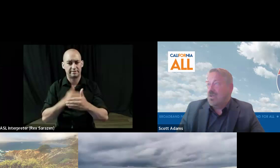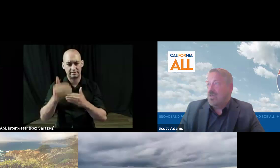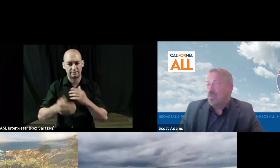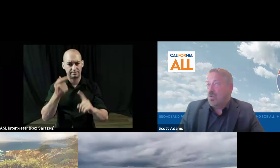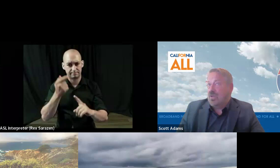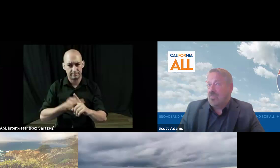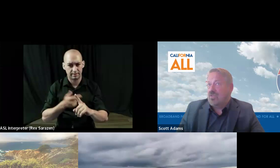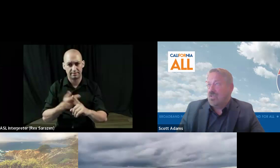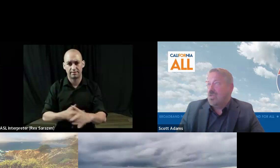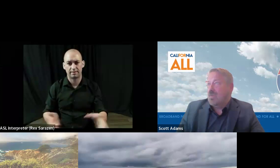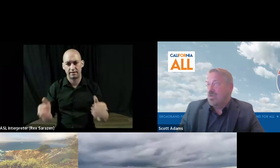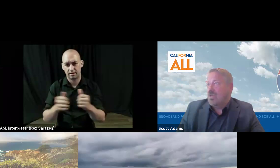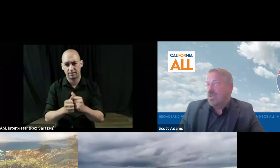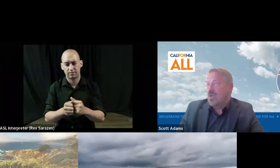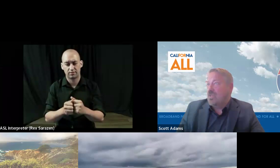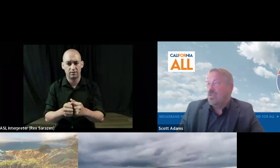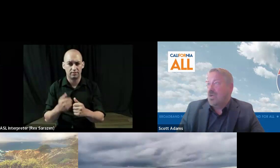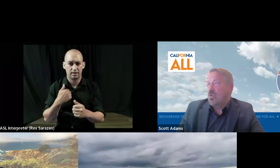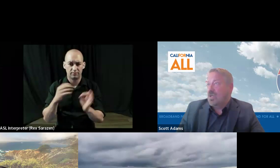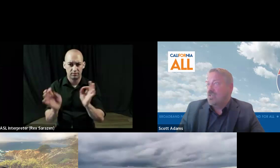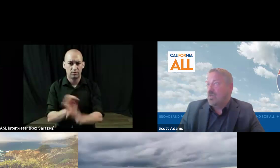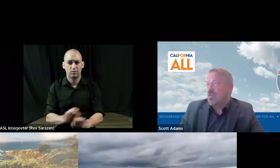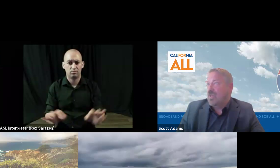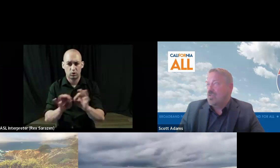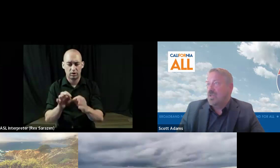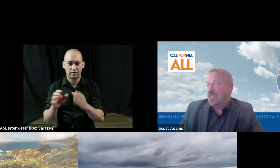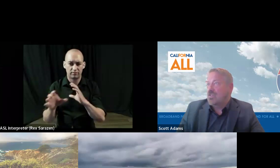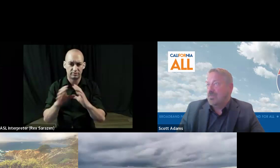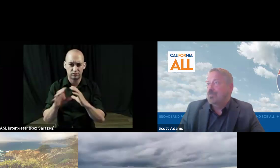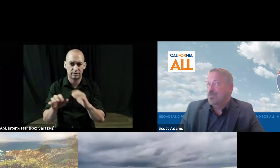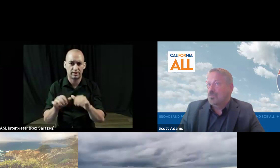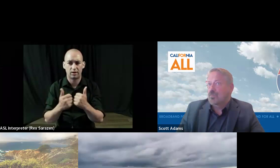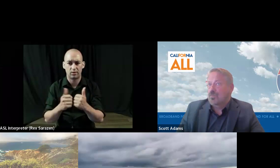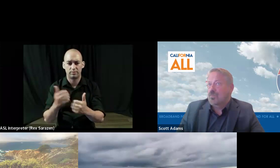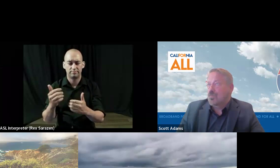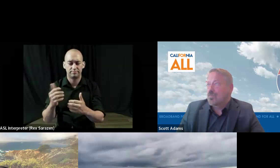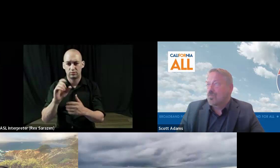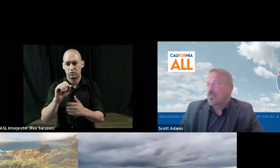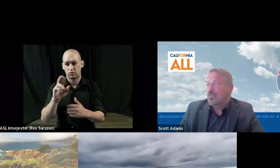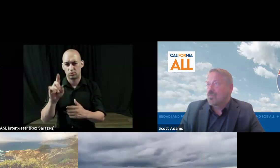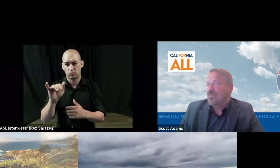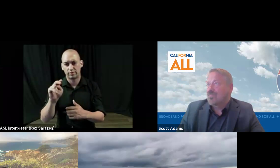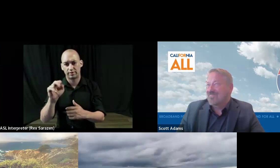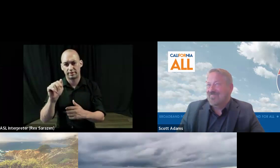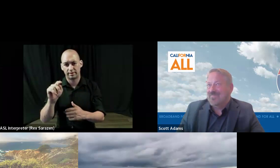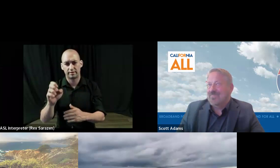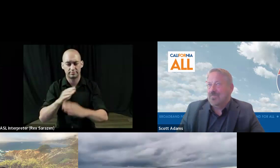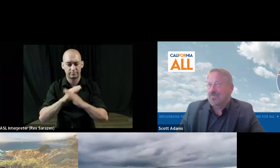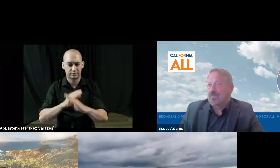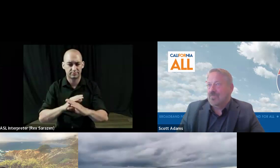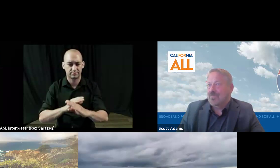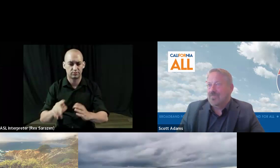know a point of conversation about how we do that coordination and prevent duplication.